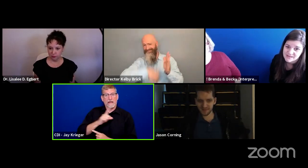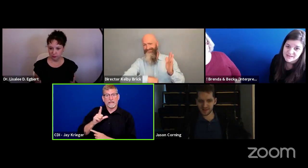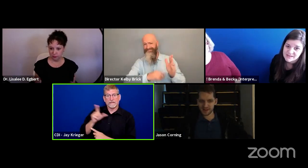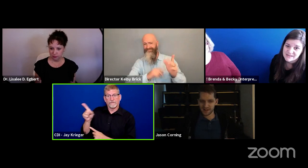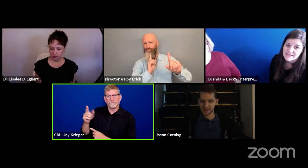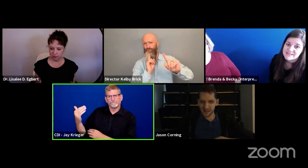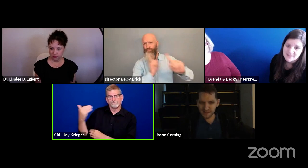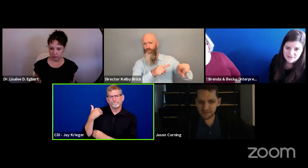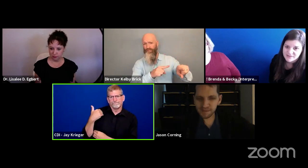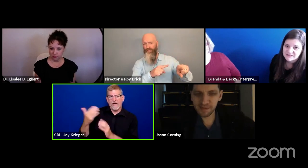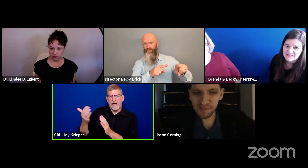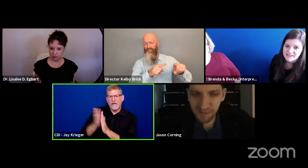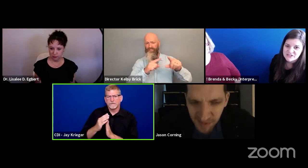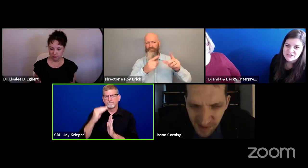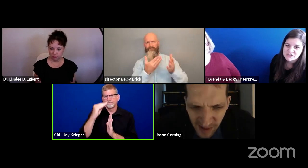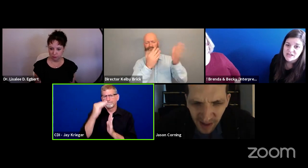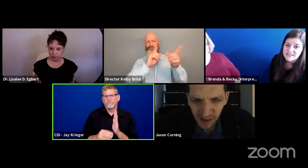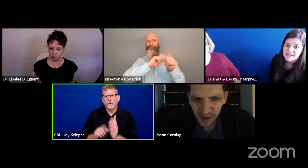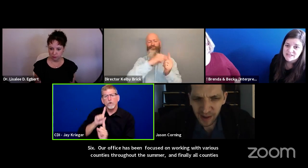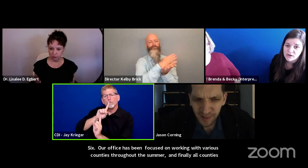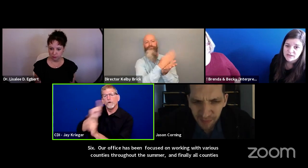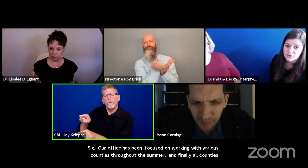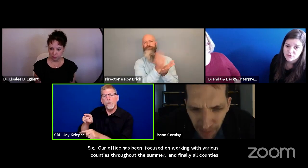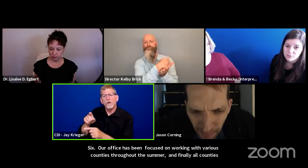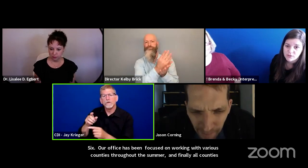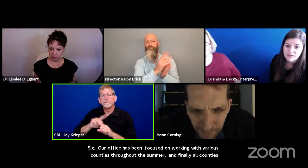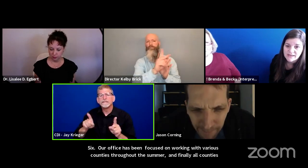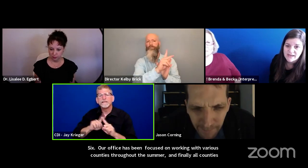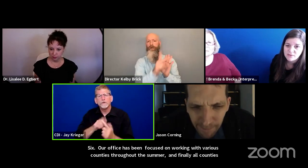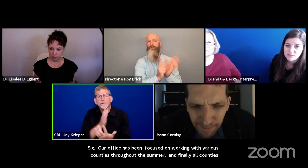Seven, legislature has asked for our annual report.